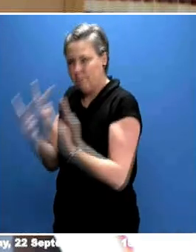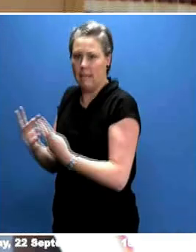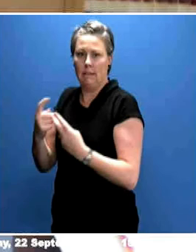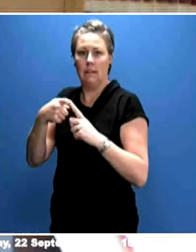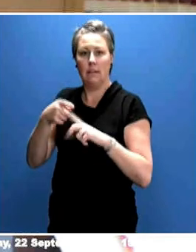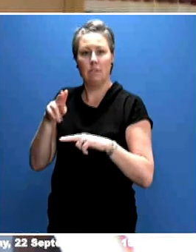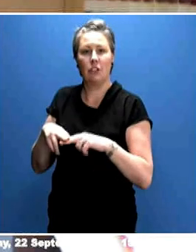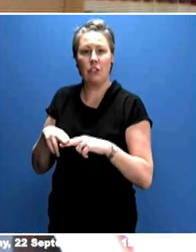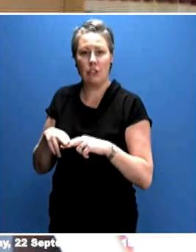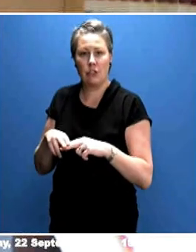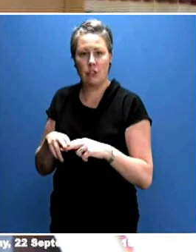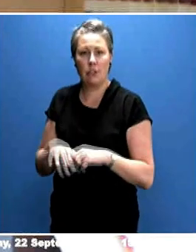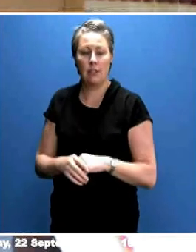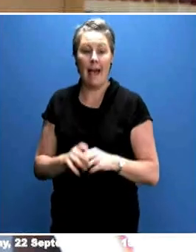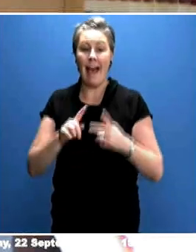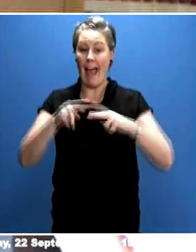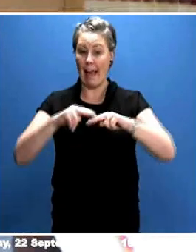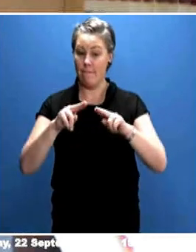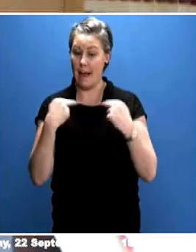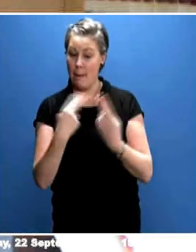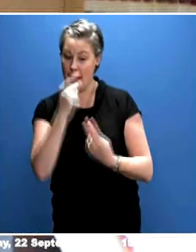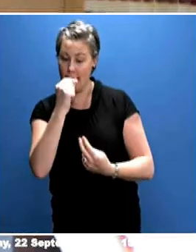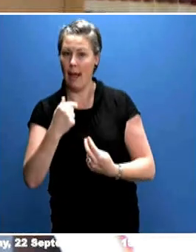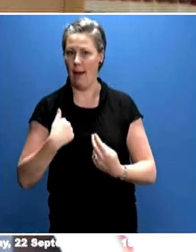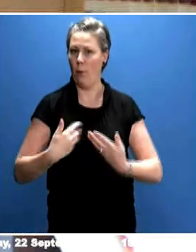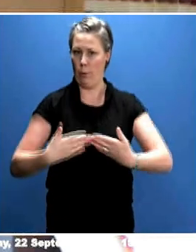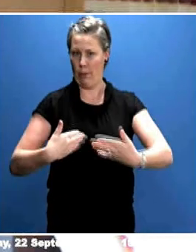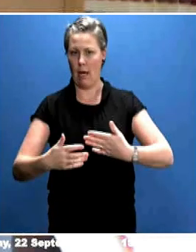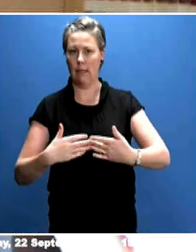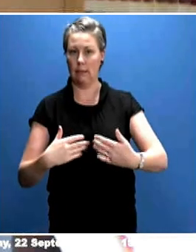Where family are able to, we facilitate that and family do regularly visit.